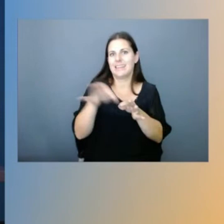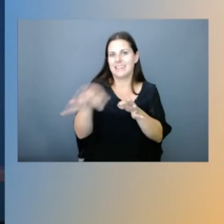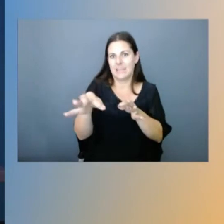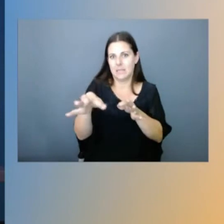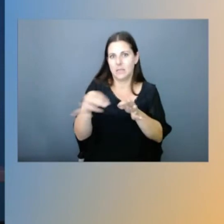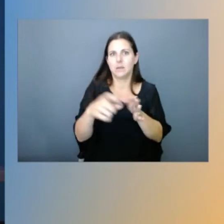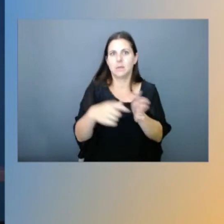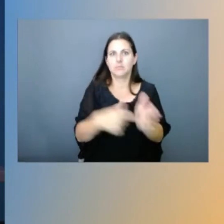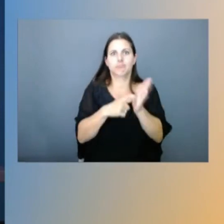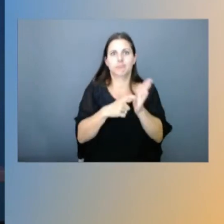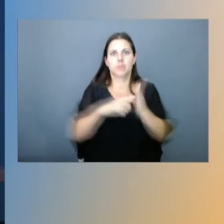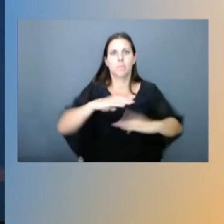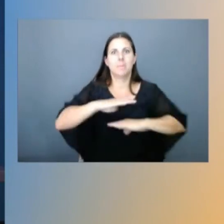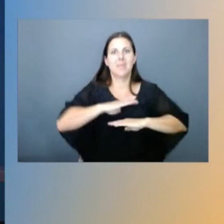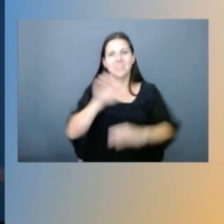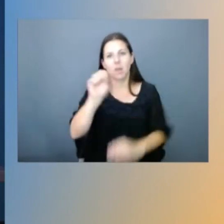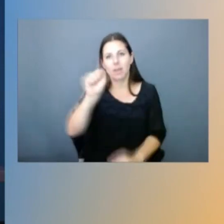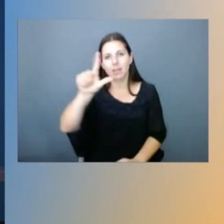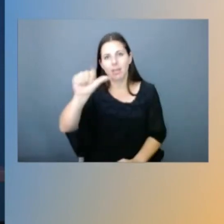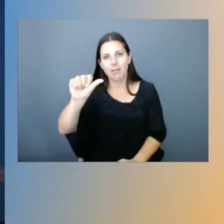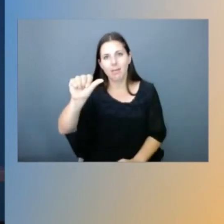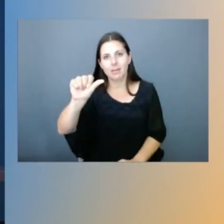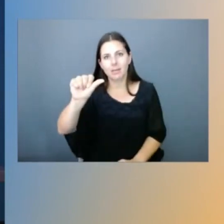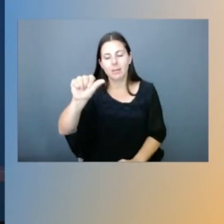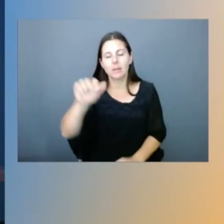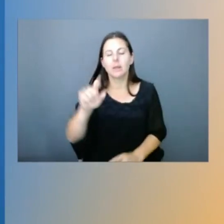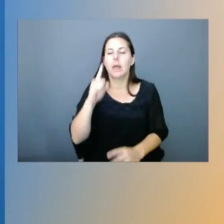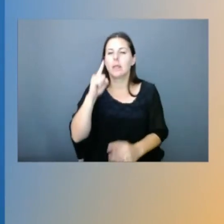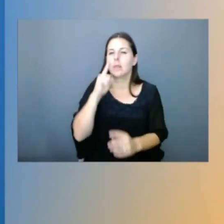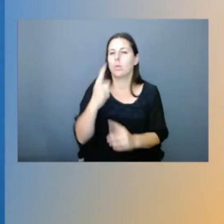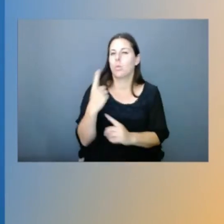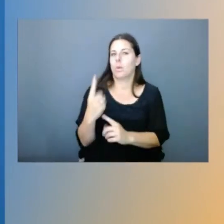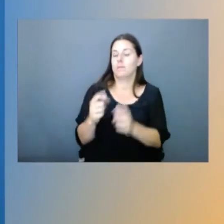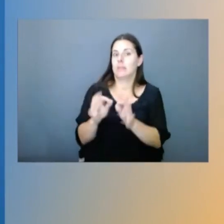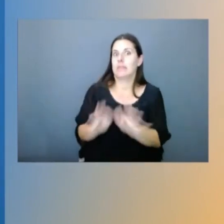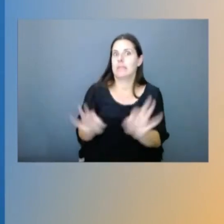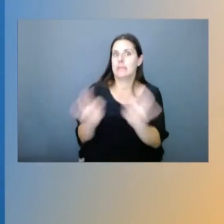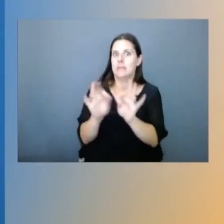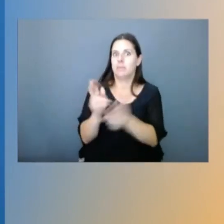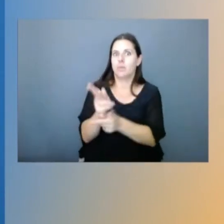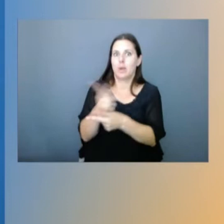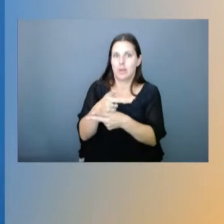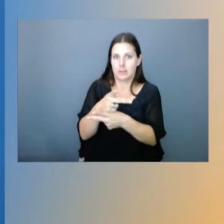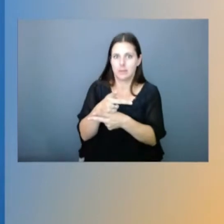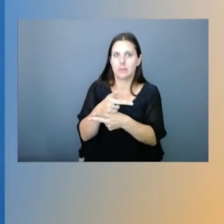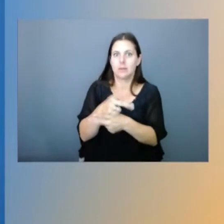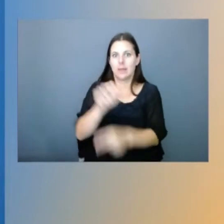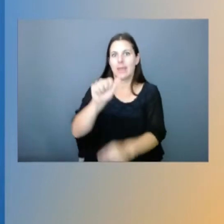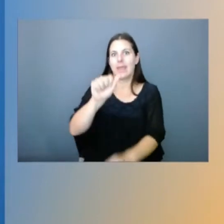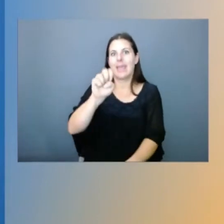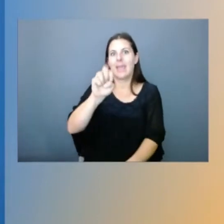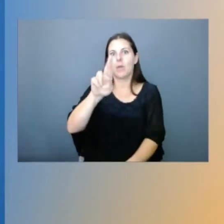I think one of the key products in real-time database is Aerospike and they are extremely sensitive